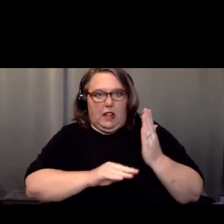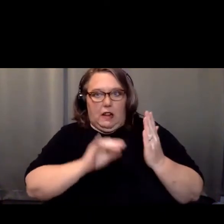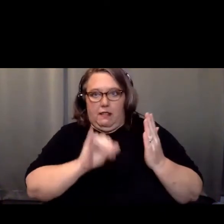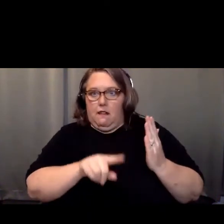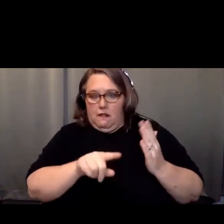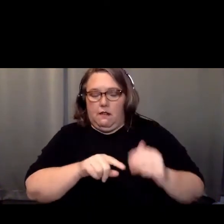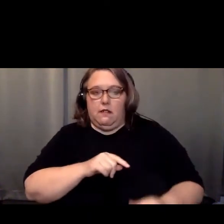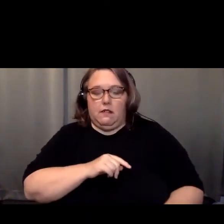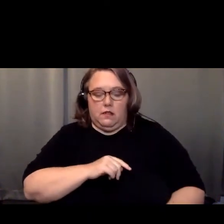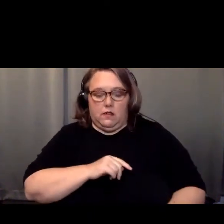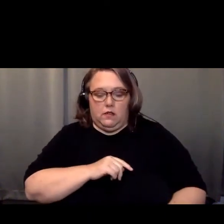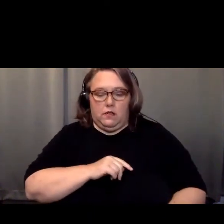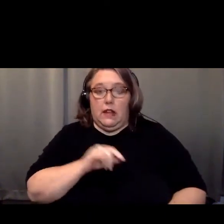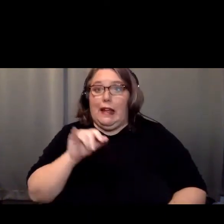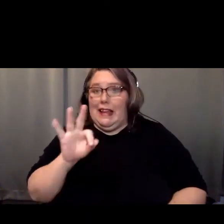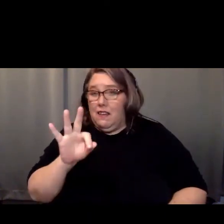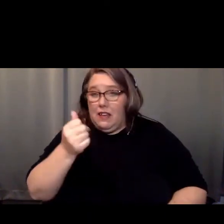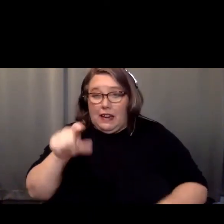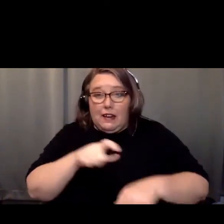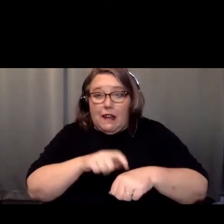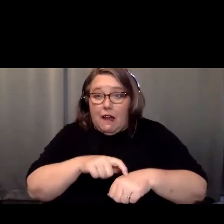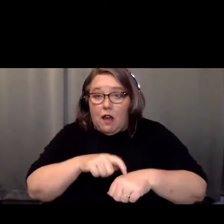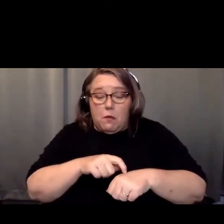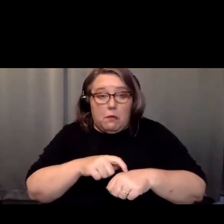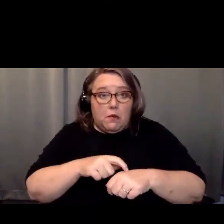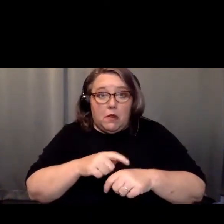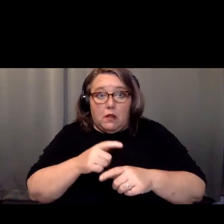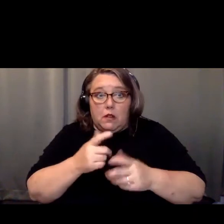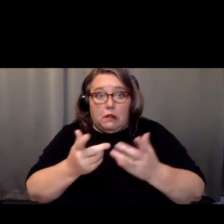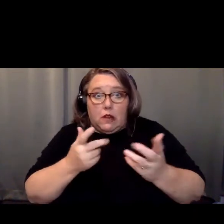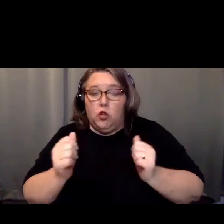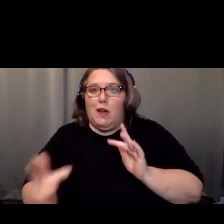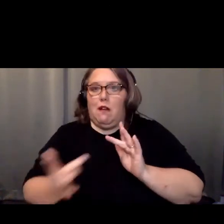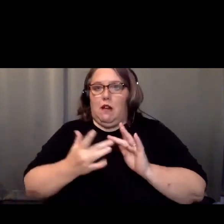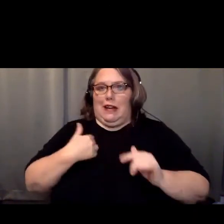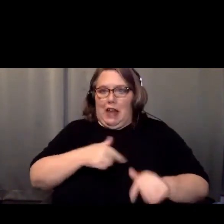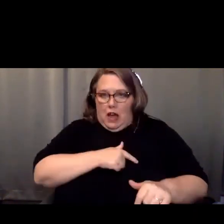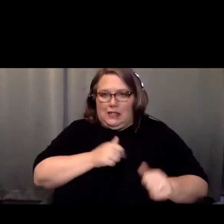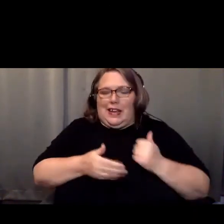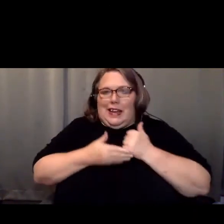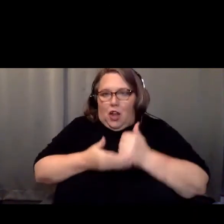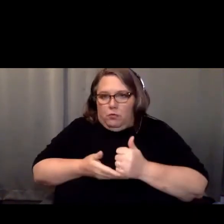and at any point, you can contact us and I'm able to guide you through that process.